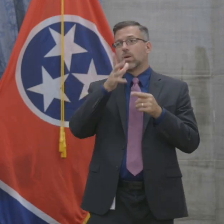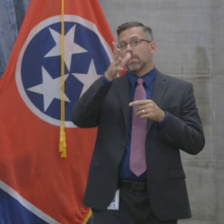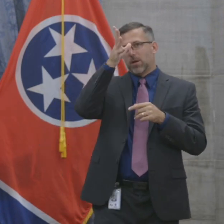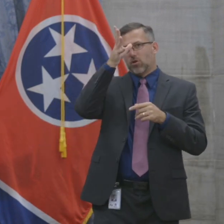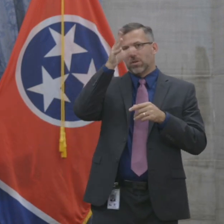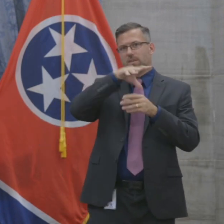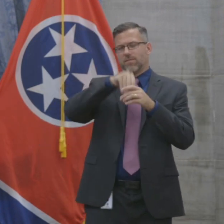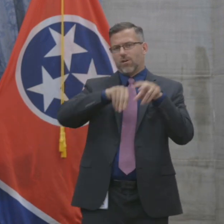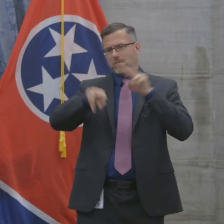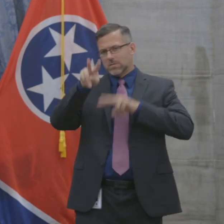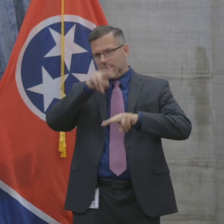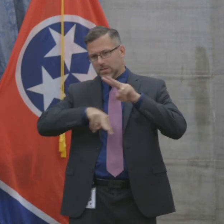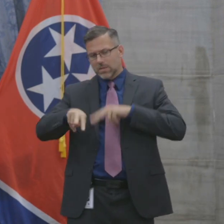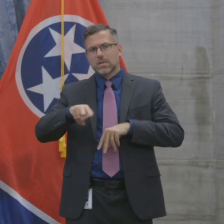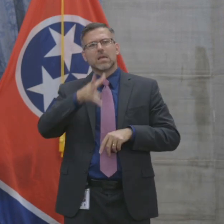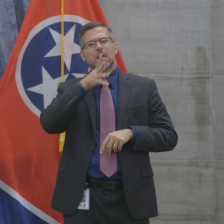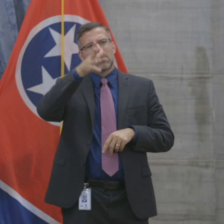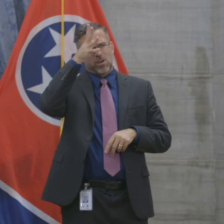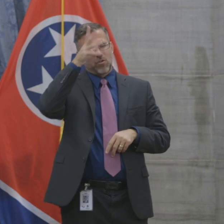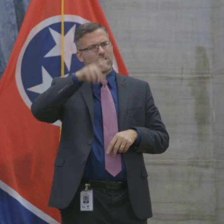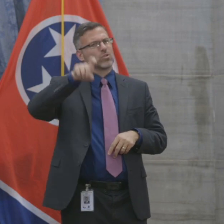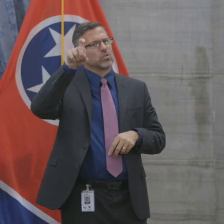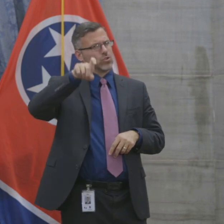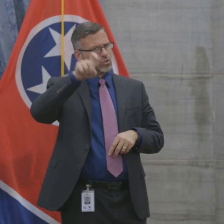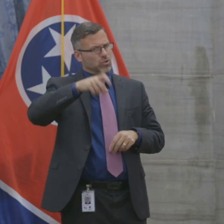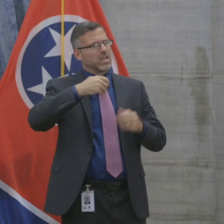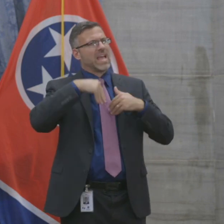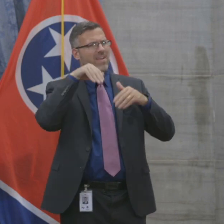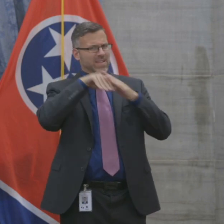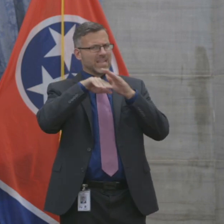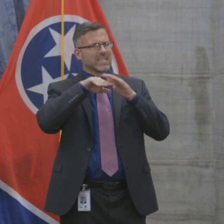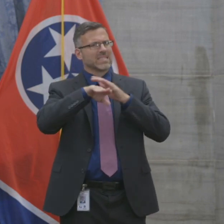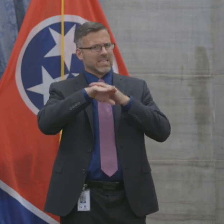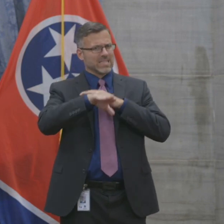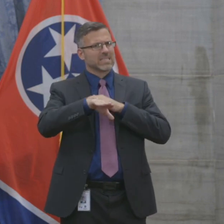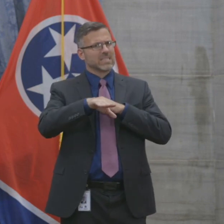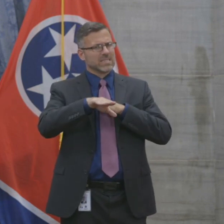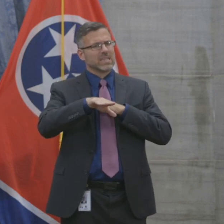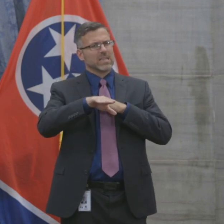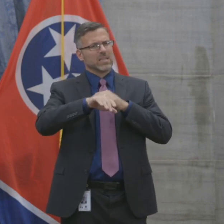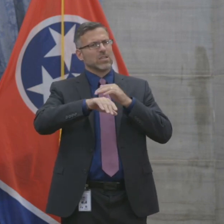through a process and approved tbi state board. We do know that teach railroads sourcing other things to be able to get